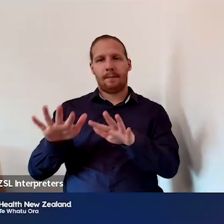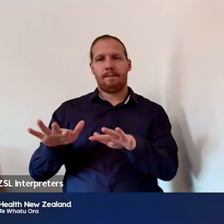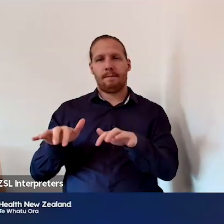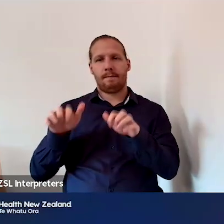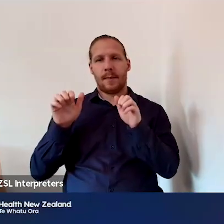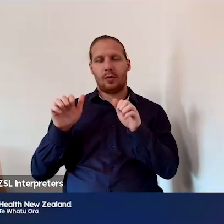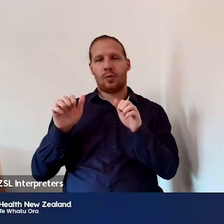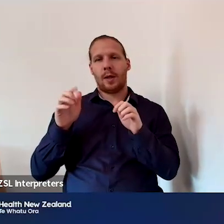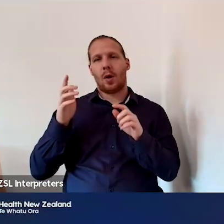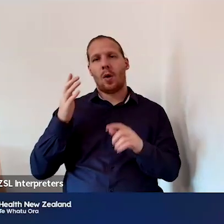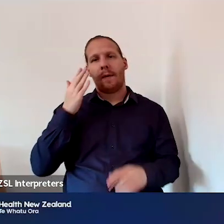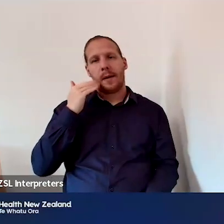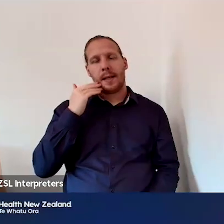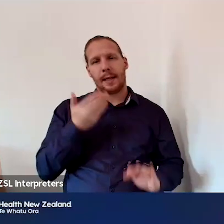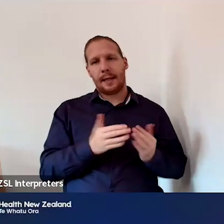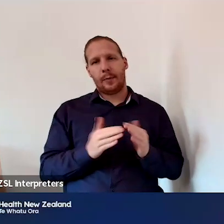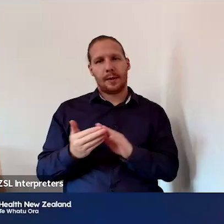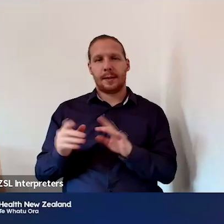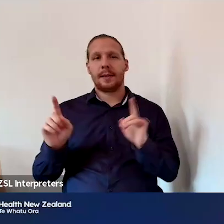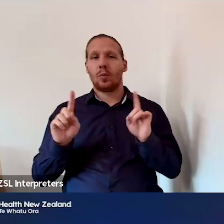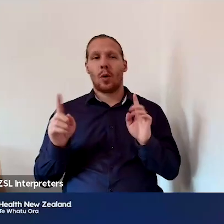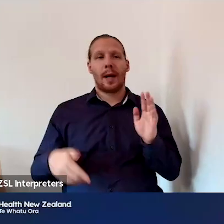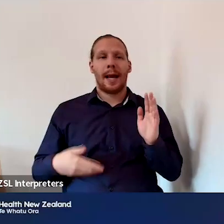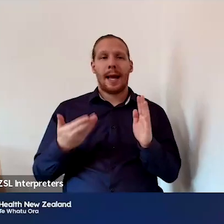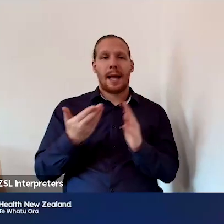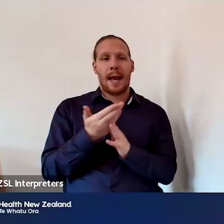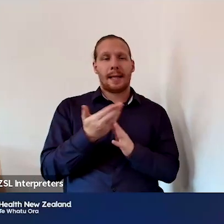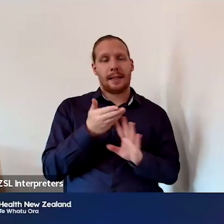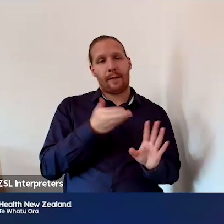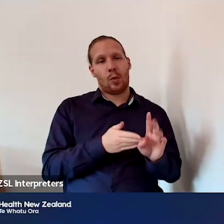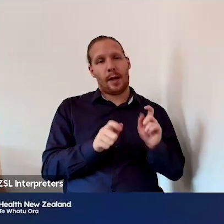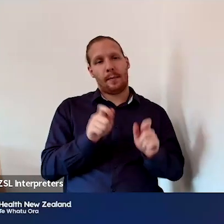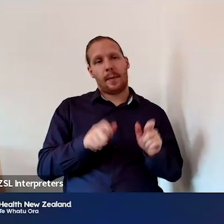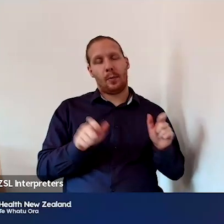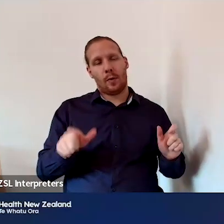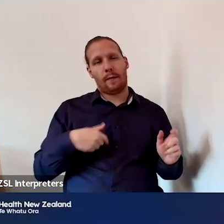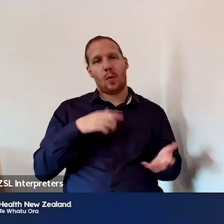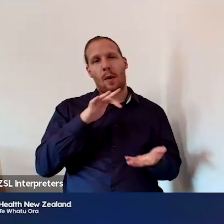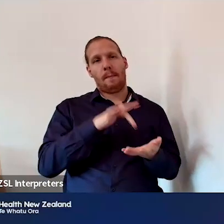for young members of Middle East and Latin American and African communities. Are there any insights